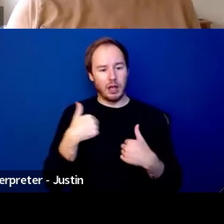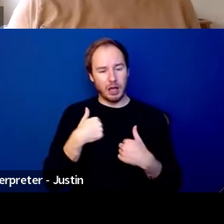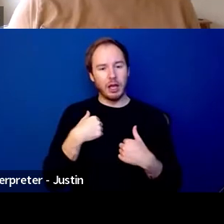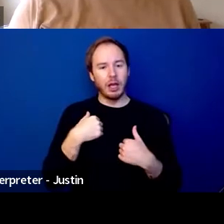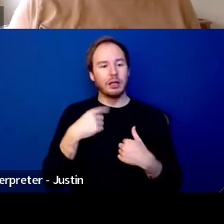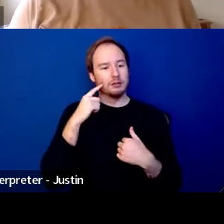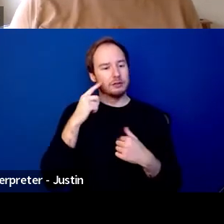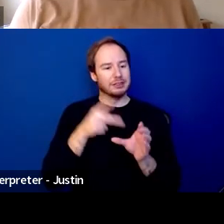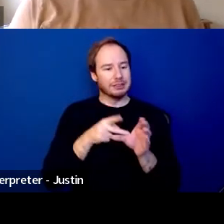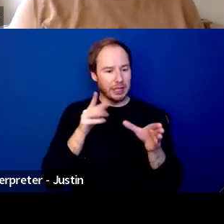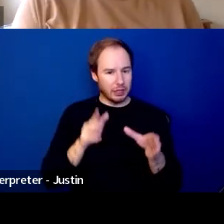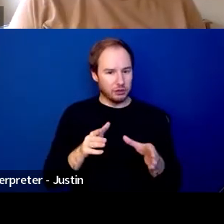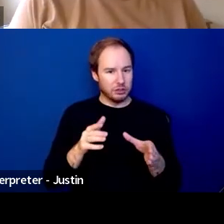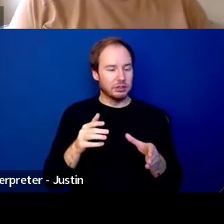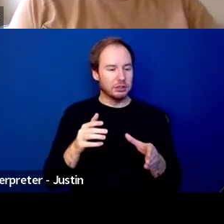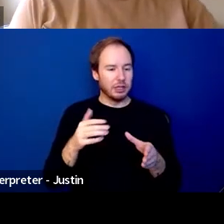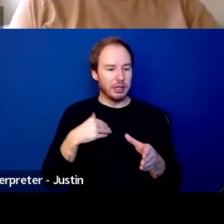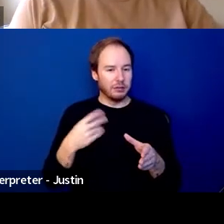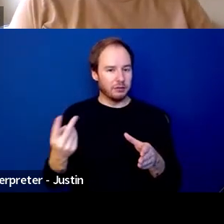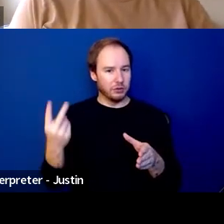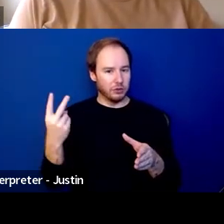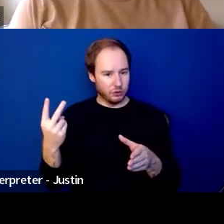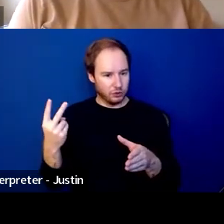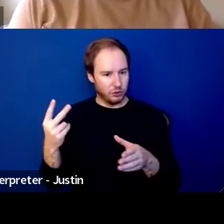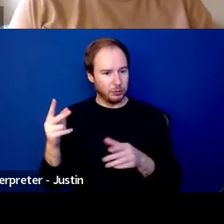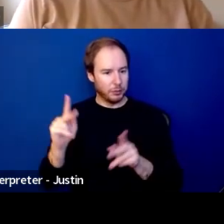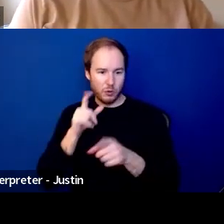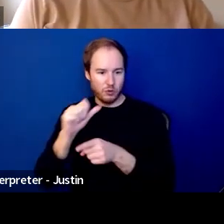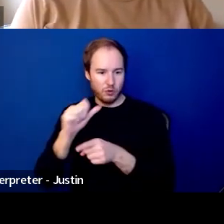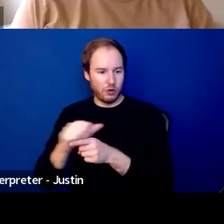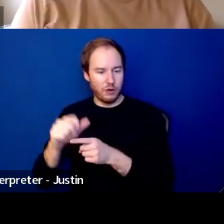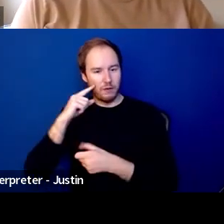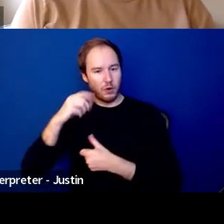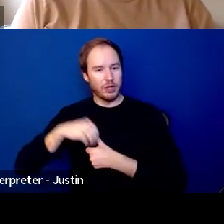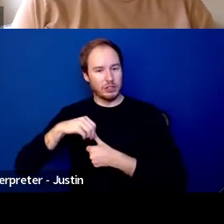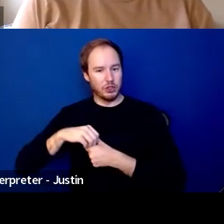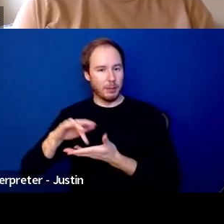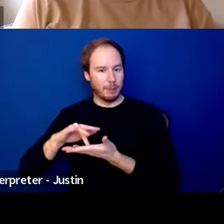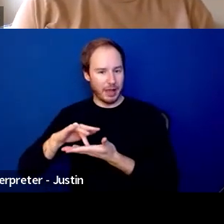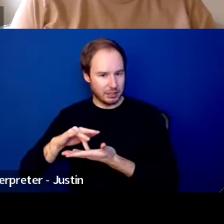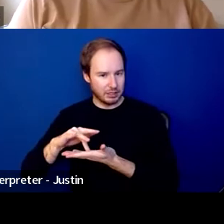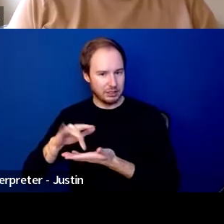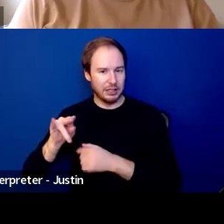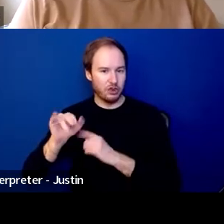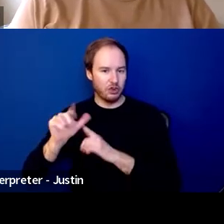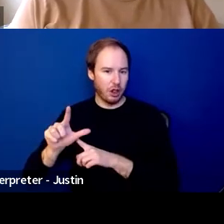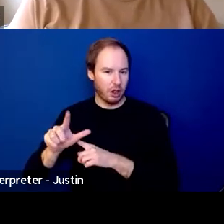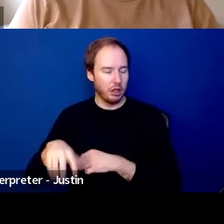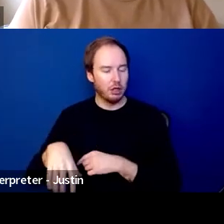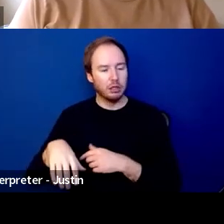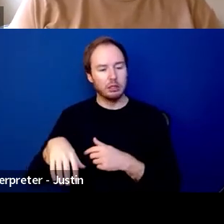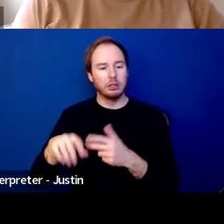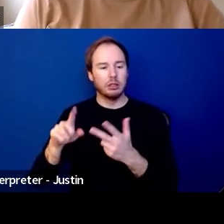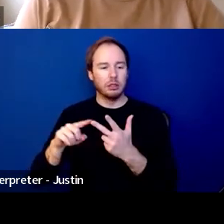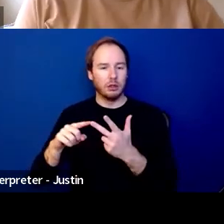We have two folks trained in internal medicine. And one of our nurse navigators